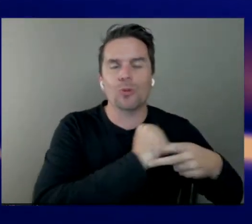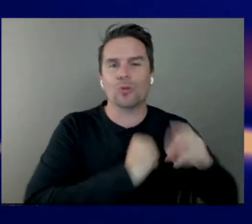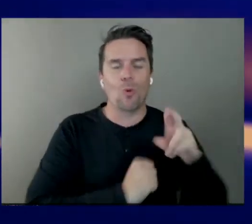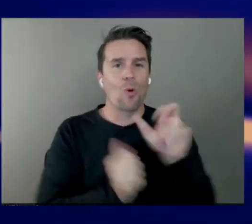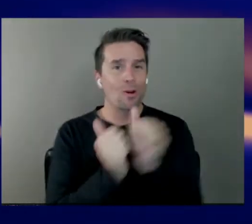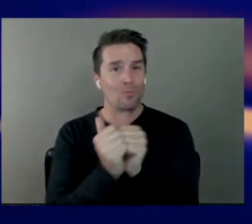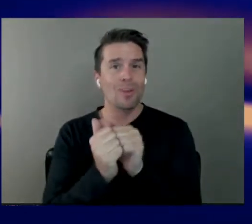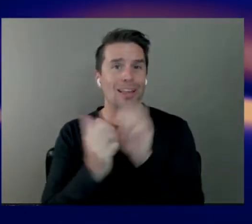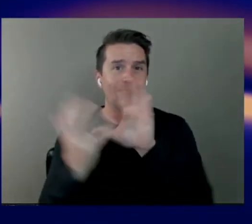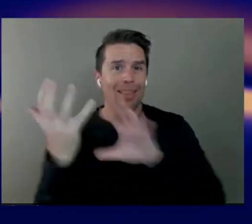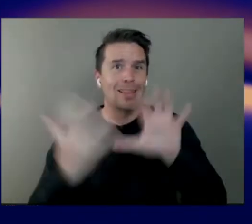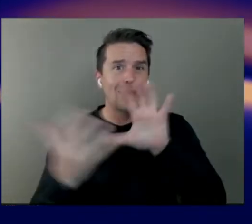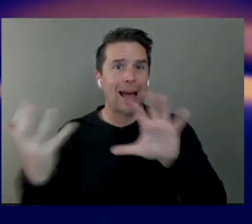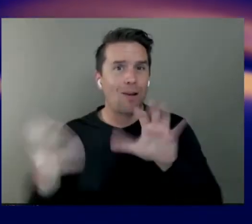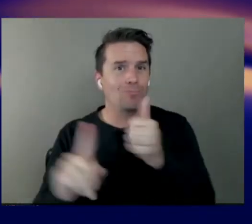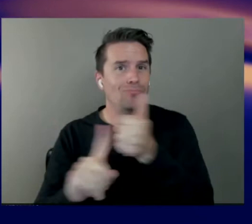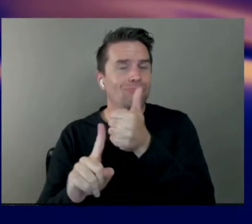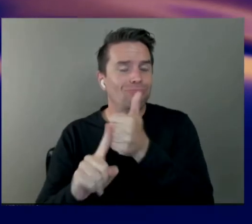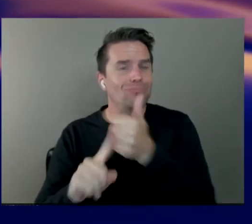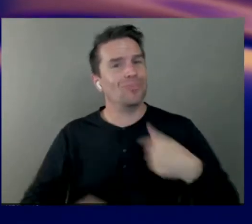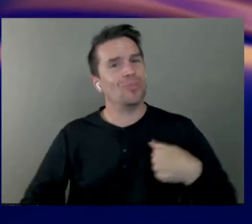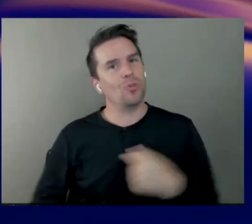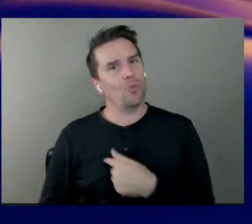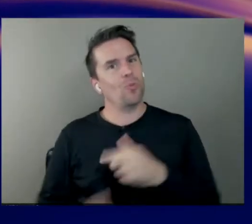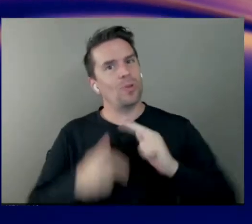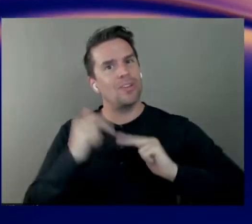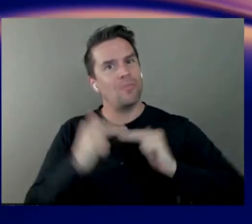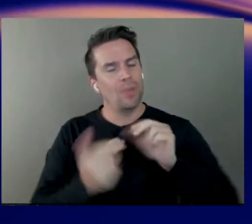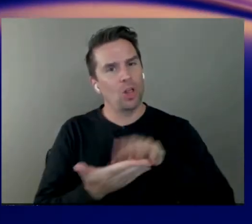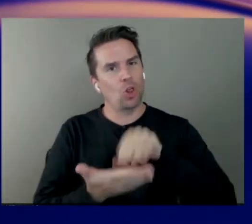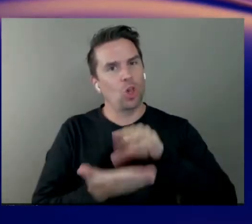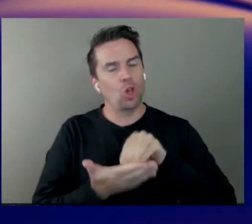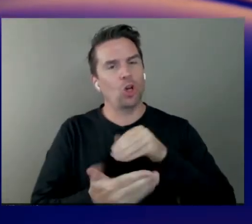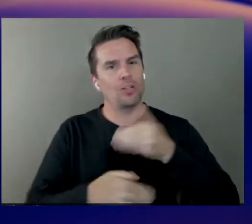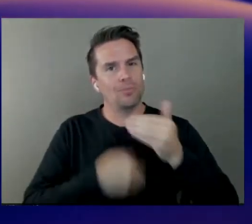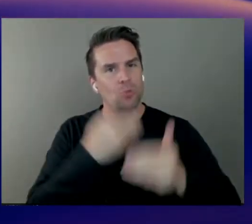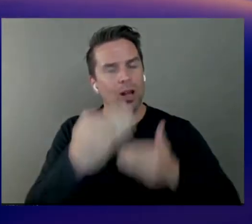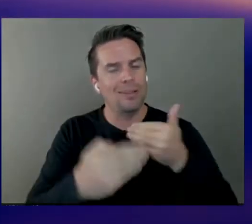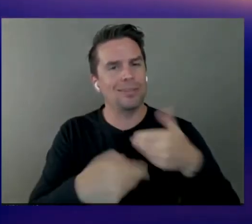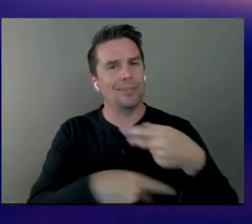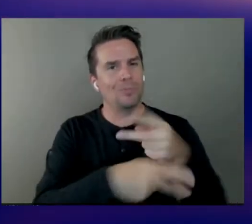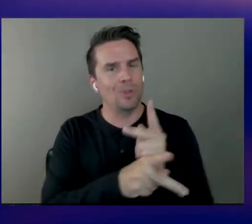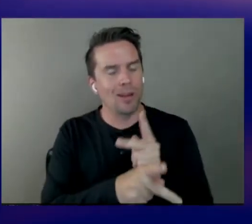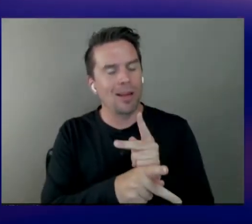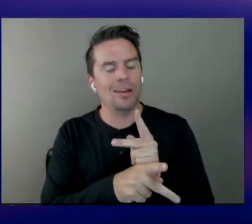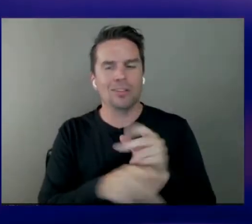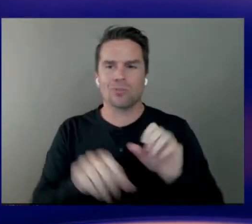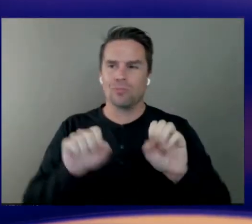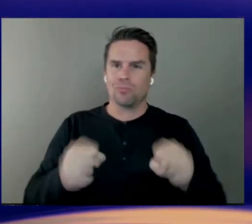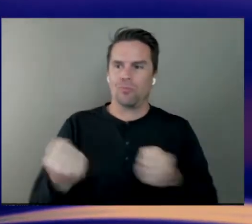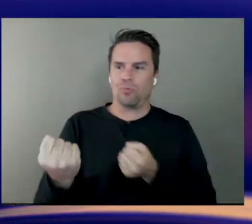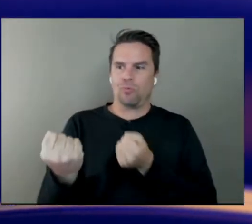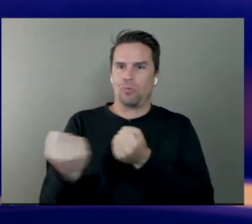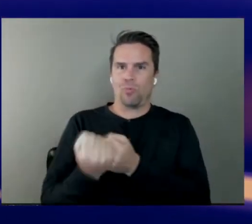We have built our learning process and our products to be able to support you from ground one,